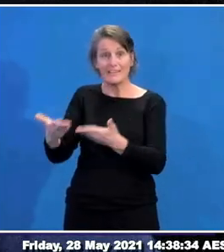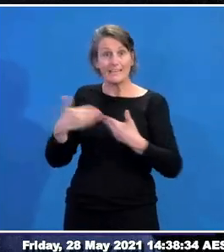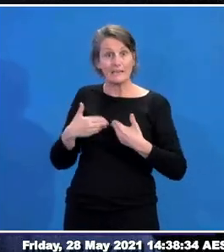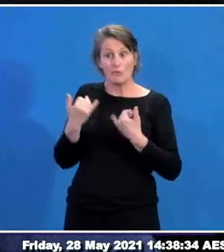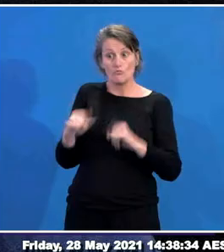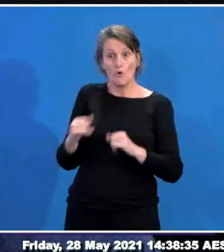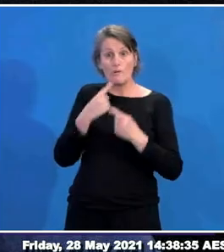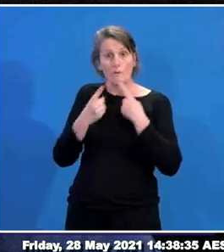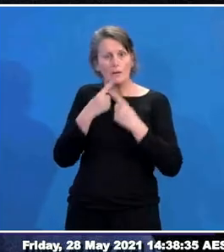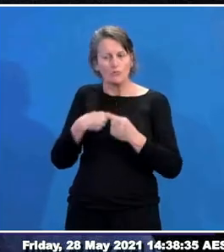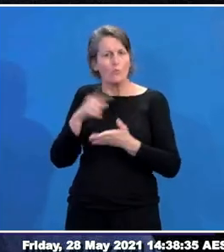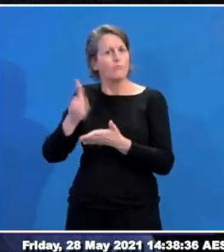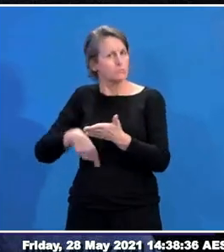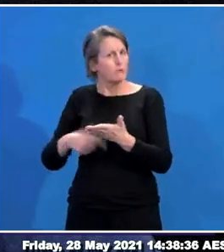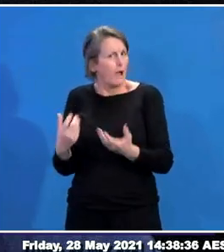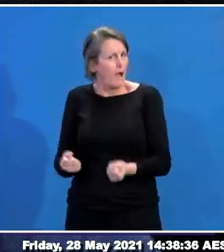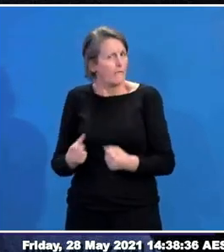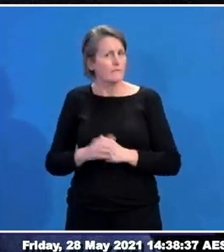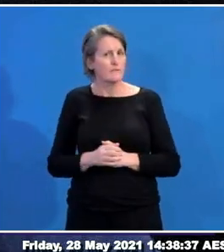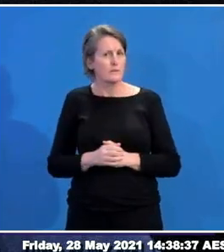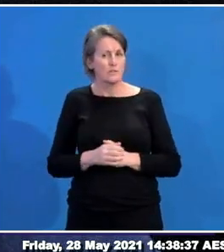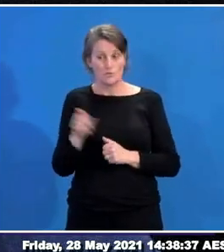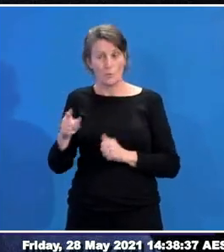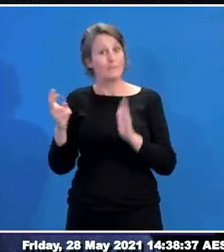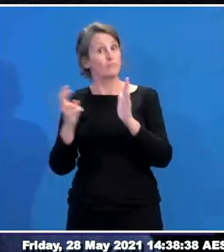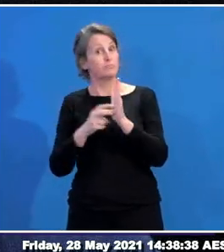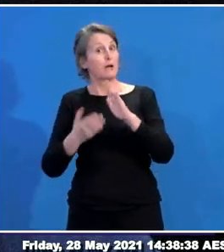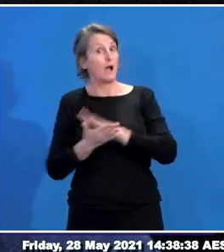So there are a range of things in the registration requirements as well